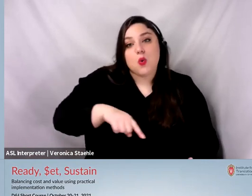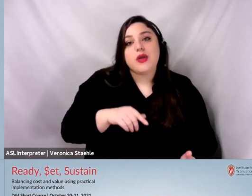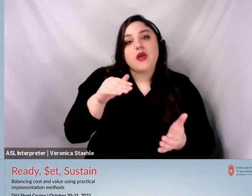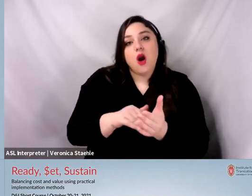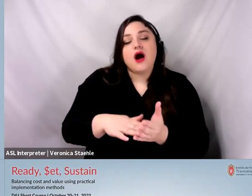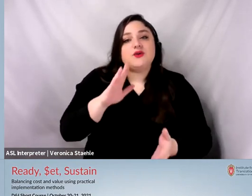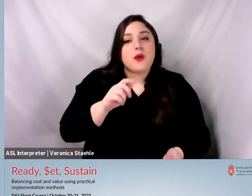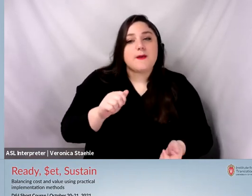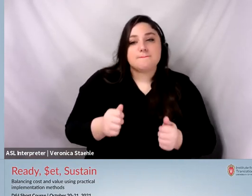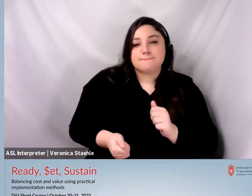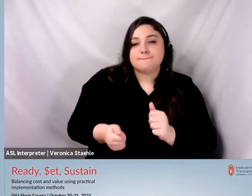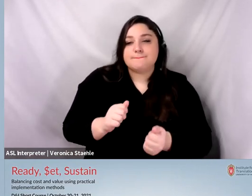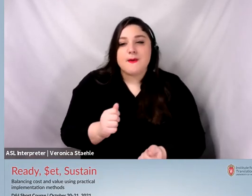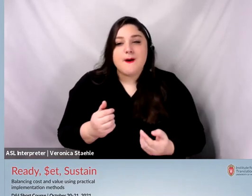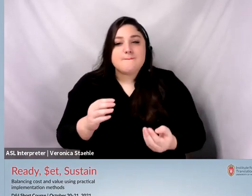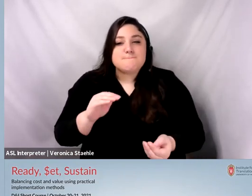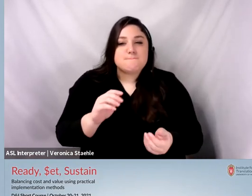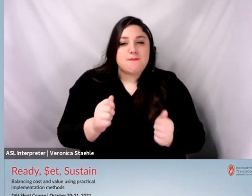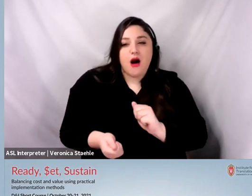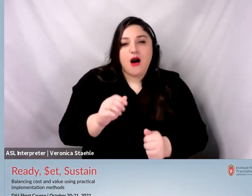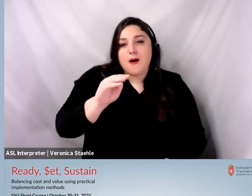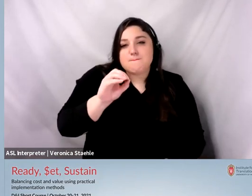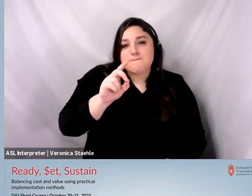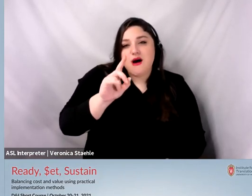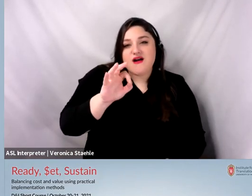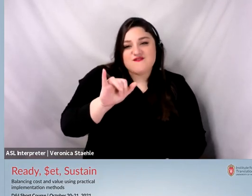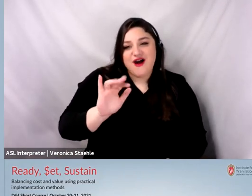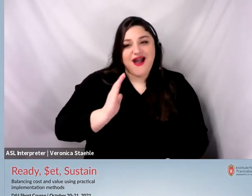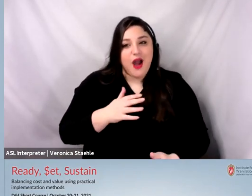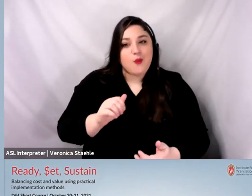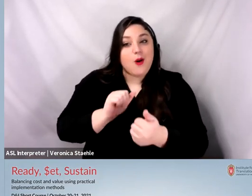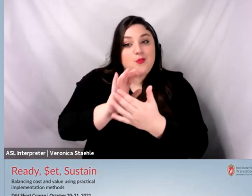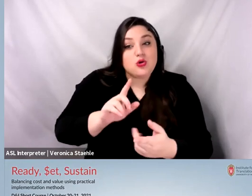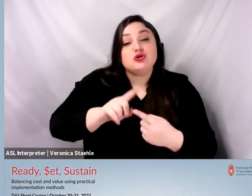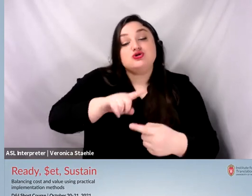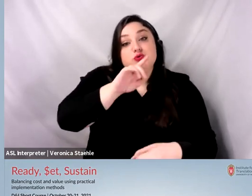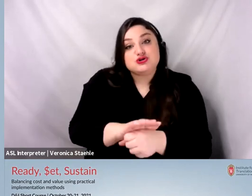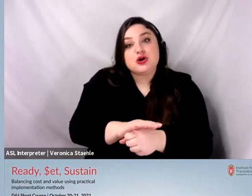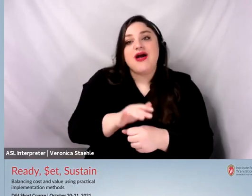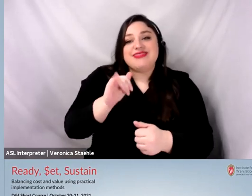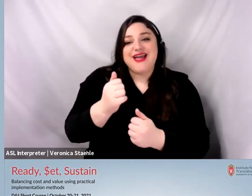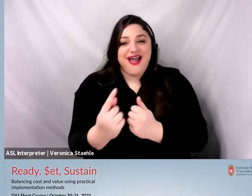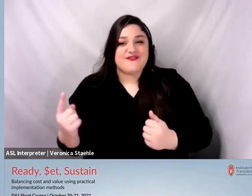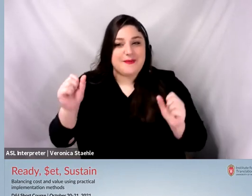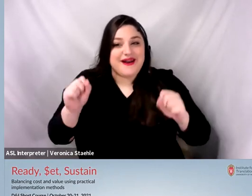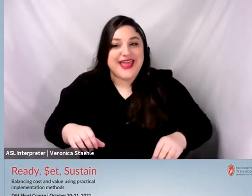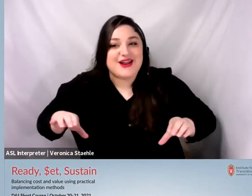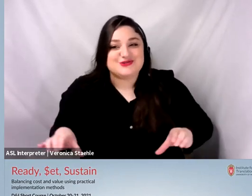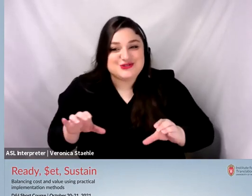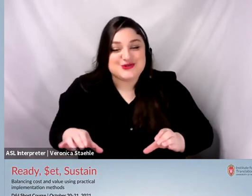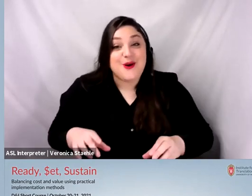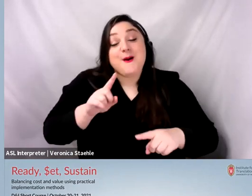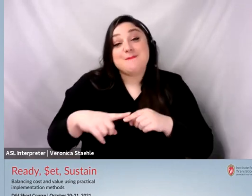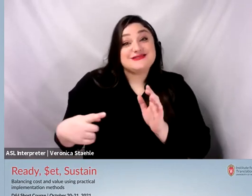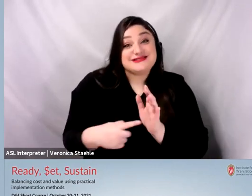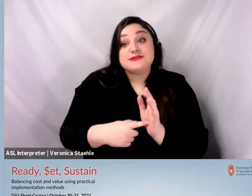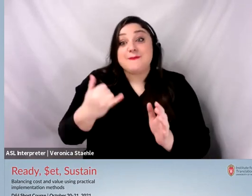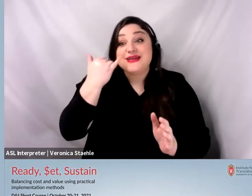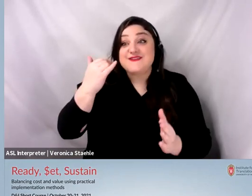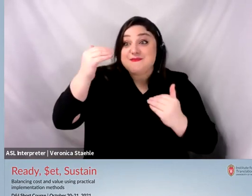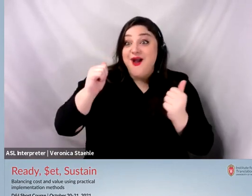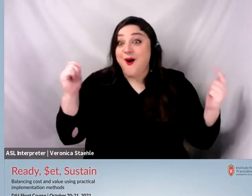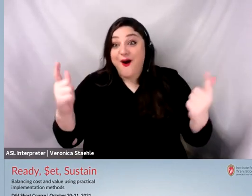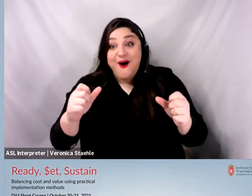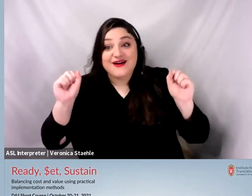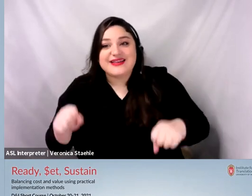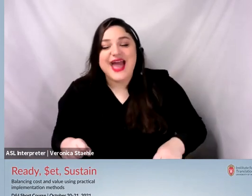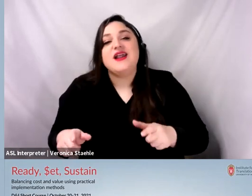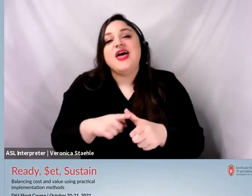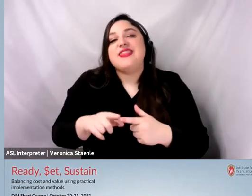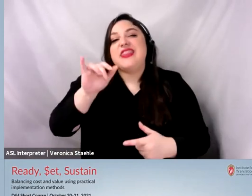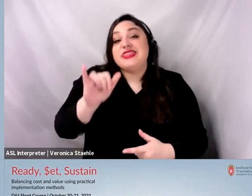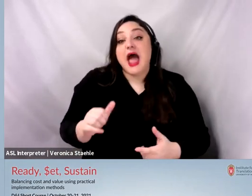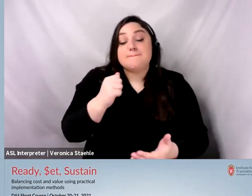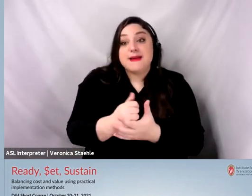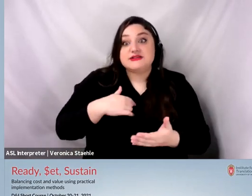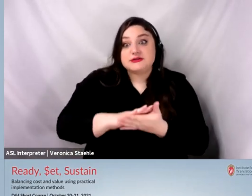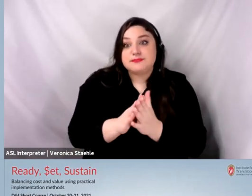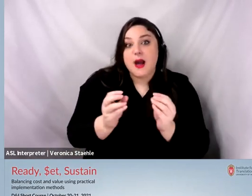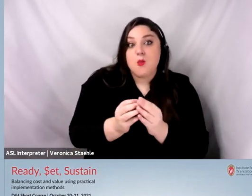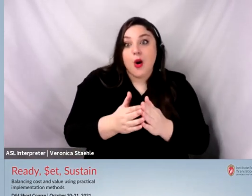Lisa Saldana (she/her/hers): easier, so that we're creating activities that everybody can do, but what that's preventing us from being able to do is to be able to determine the best and the most robust implementation process that's necessary.